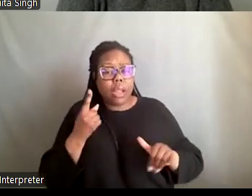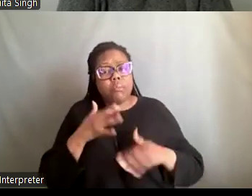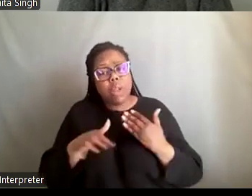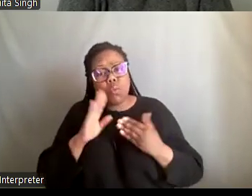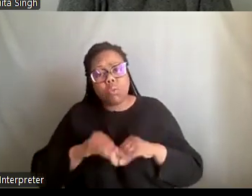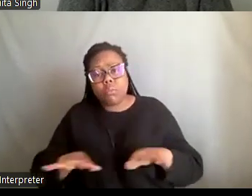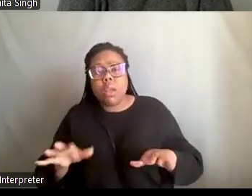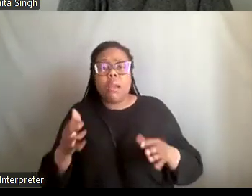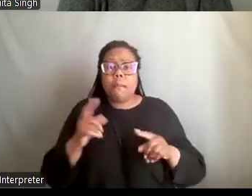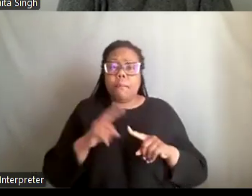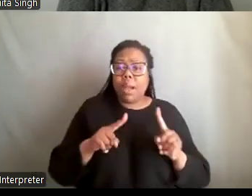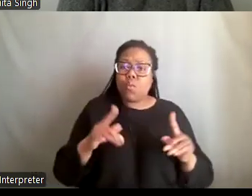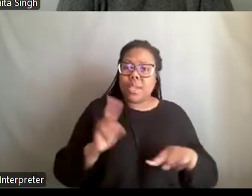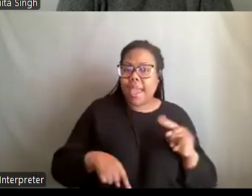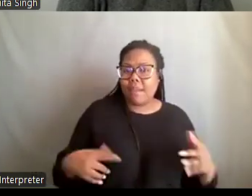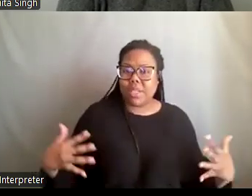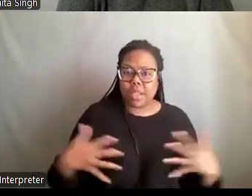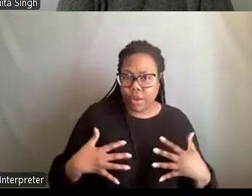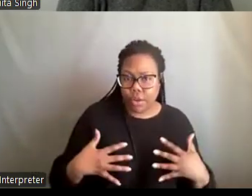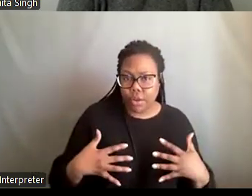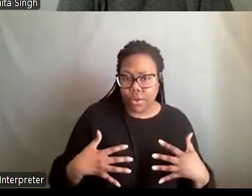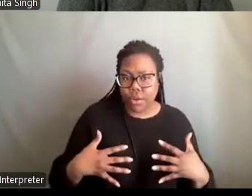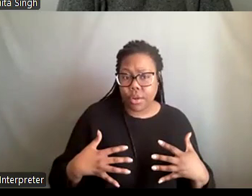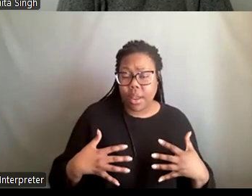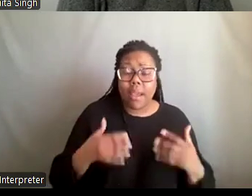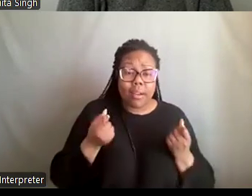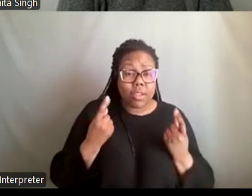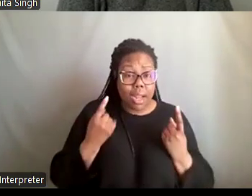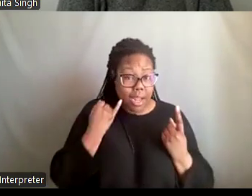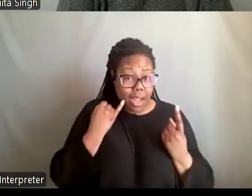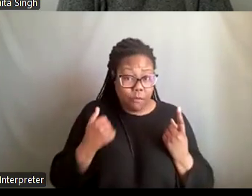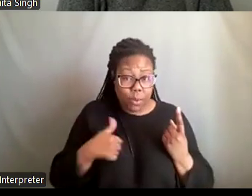innovate and do things different and know that blood gonna be shed. But still know that we can't be scared. But